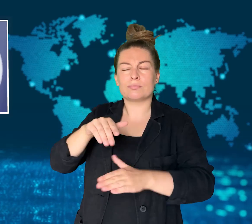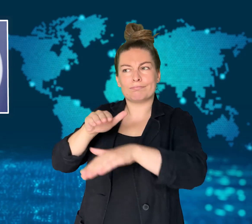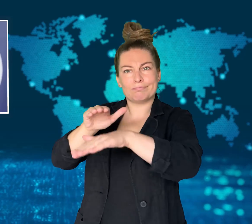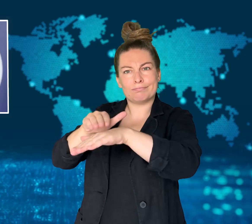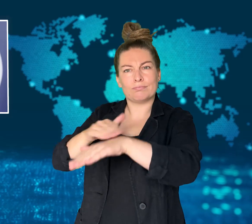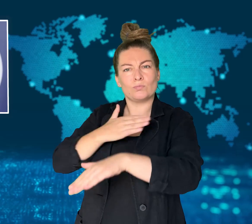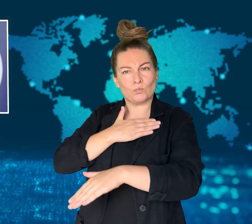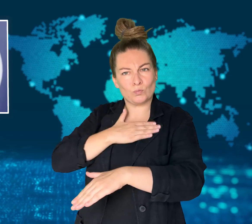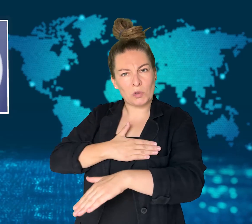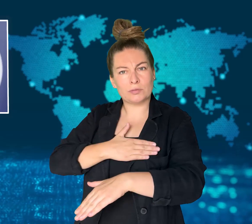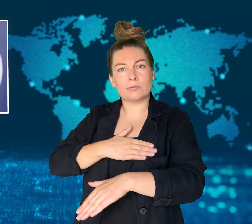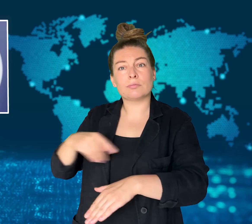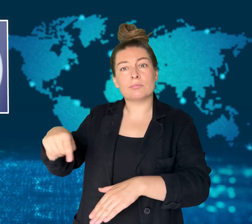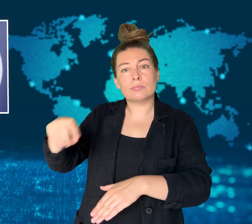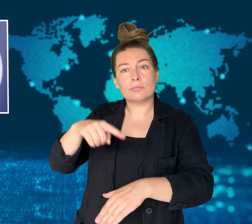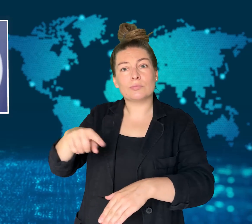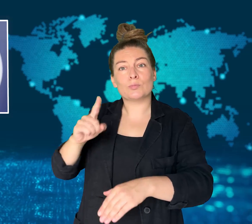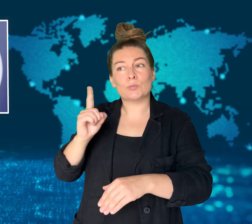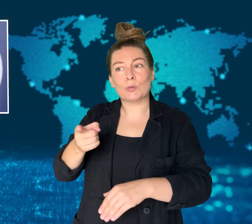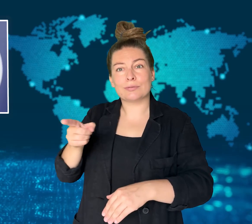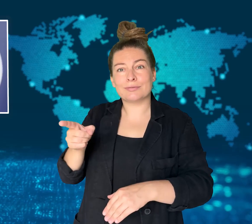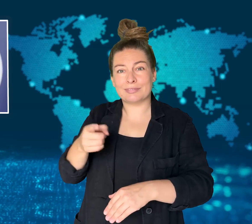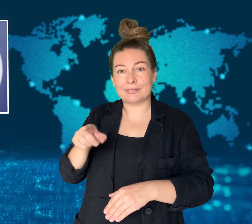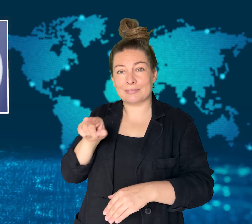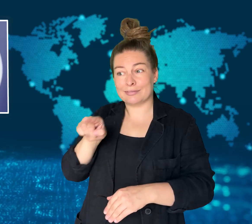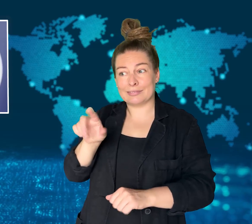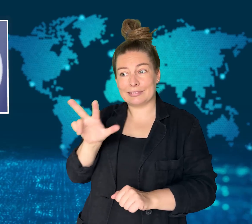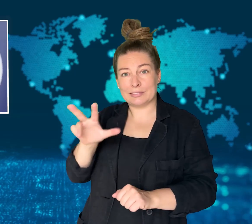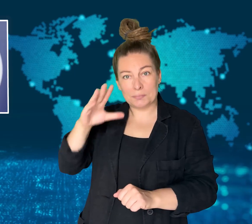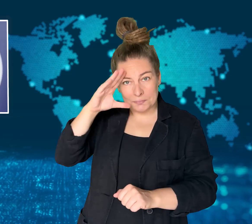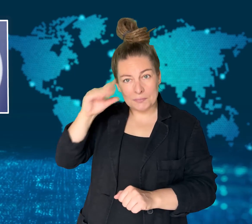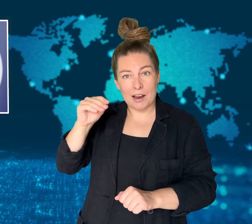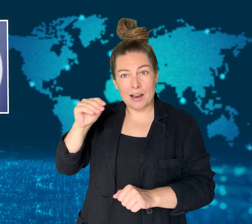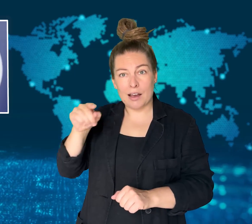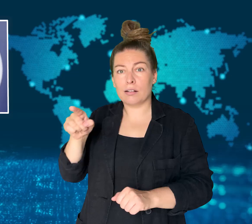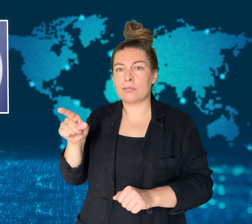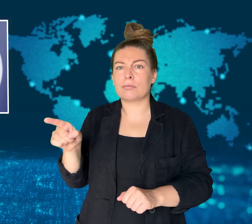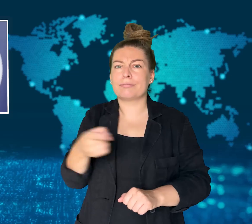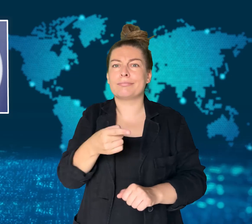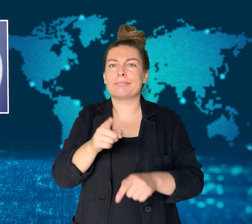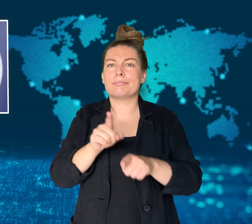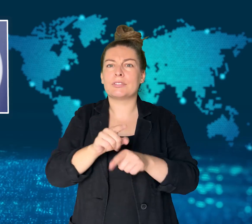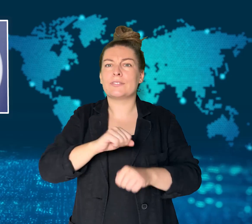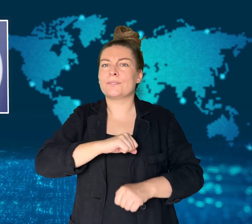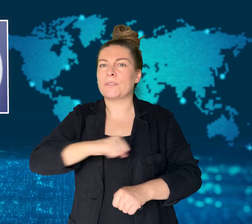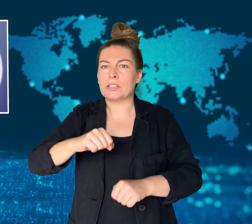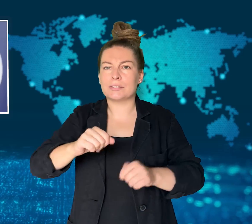Defense lawyers requested that